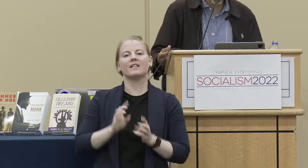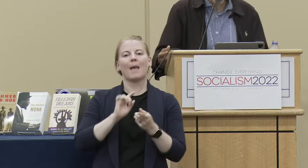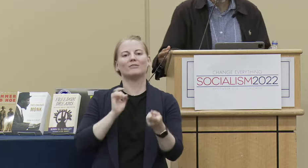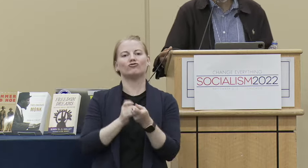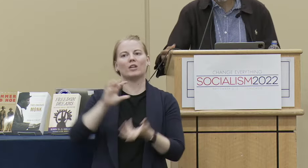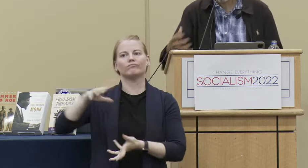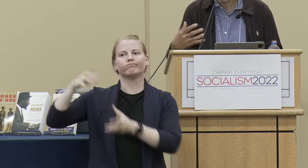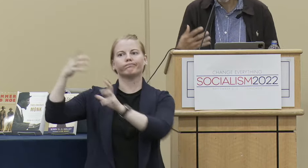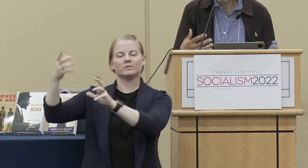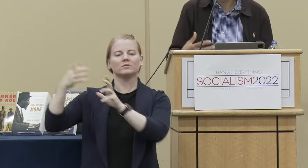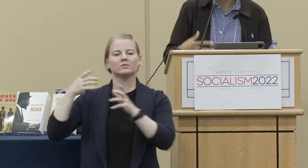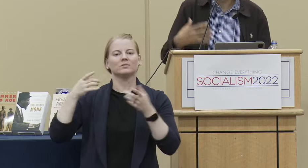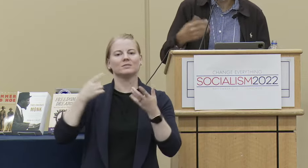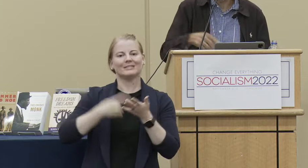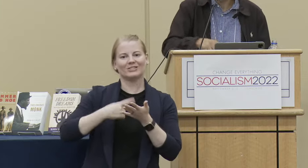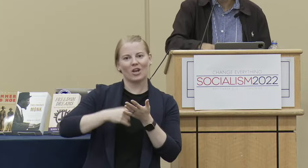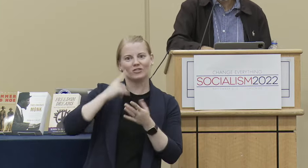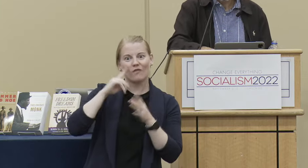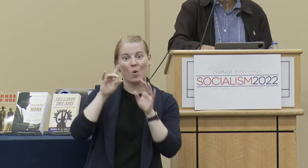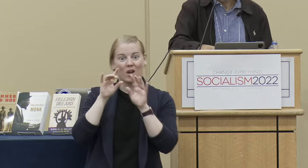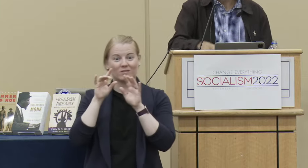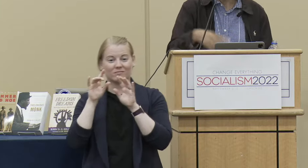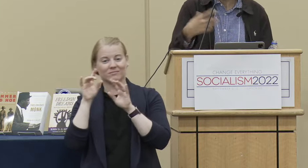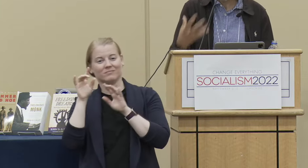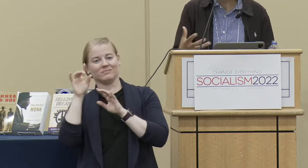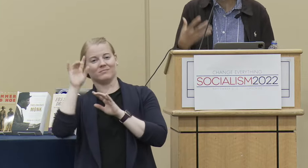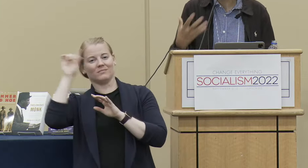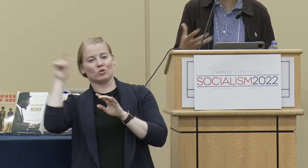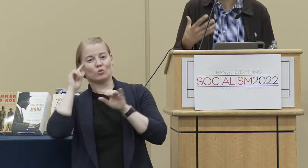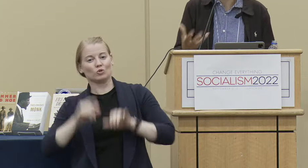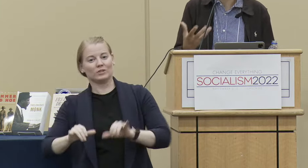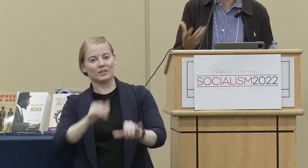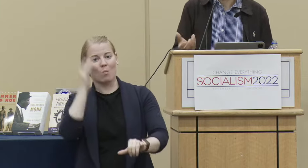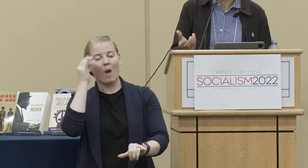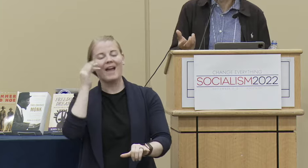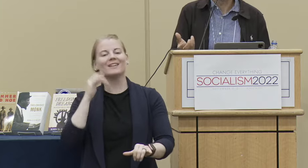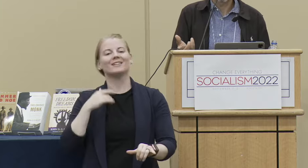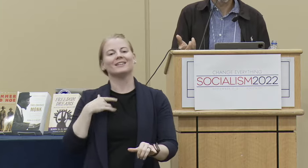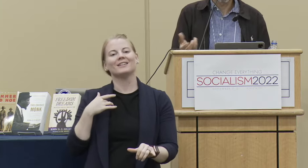the left love the climate change argument for socialism.